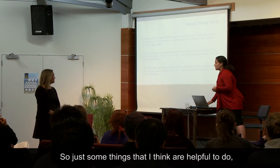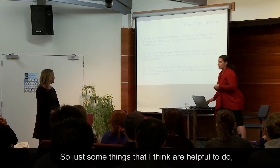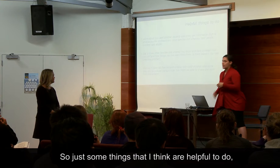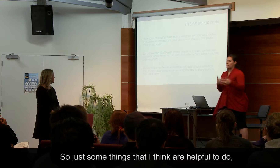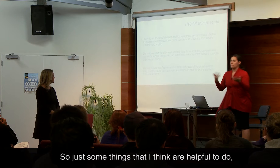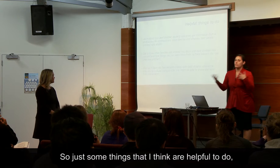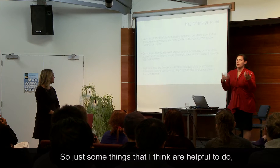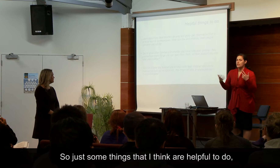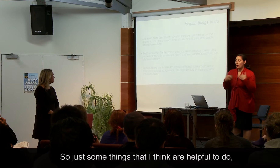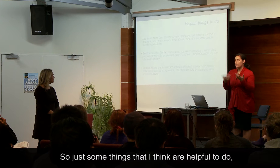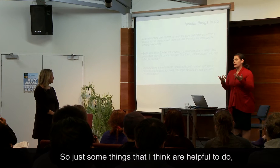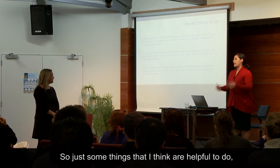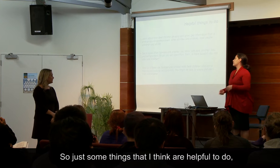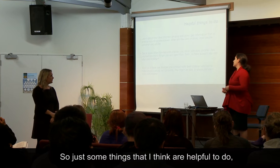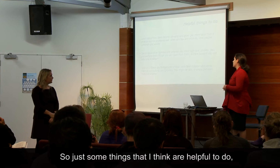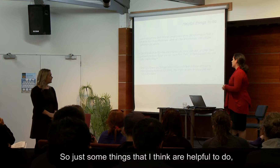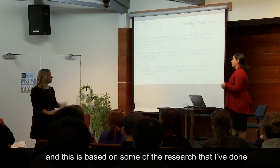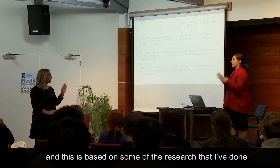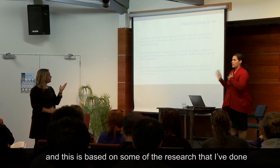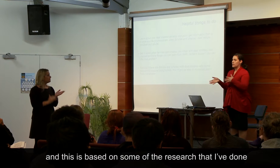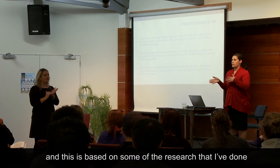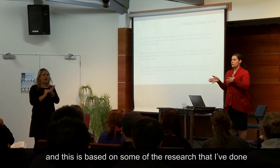Kirsten: So just some things that I think are helpful to do, and this is based on some